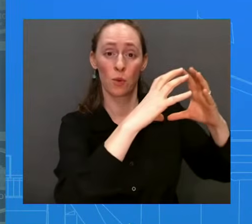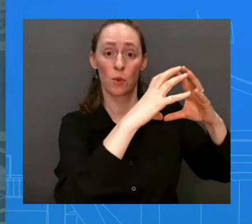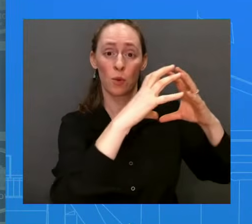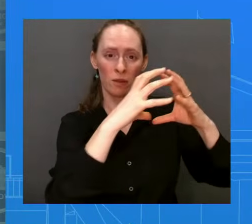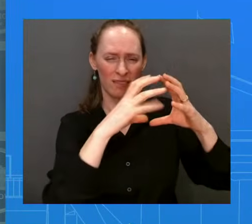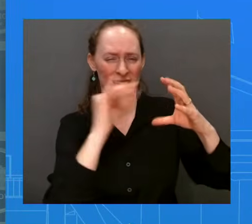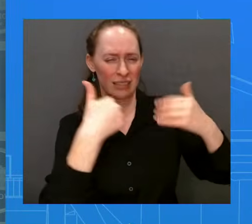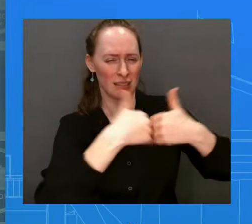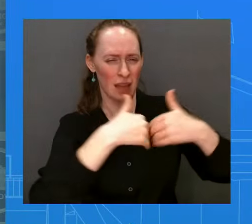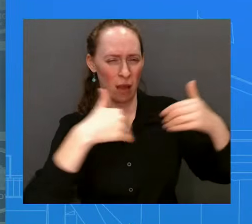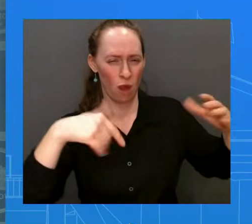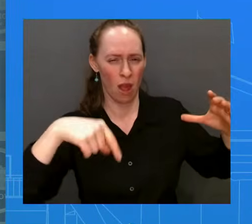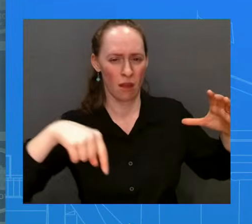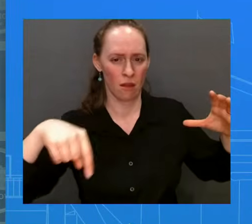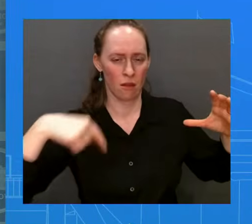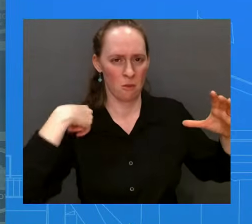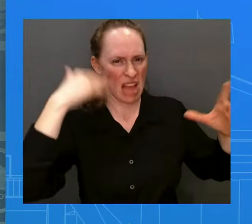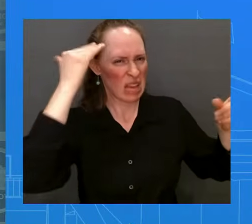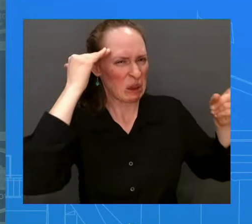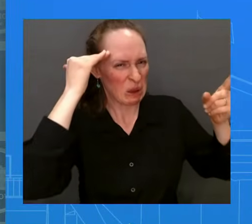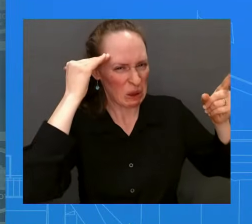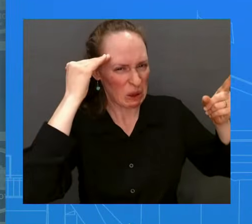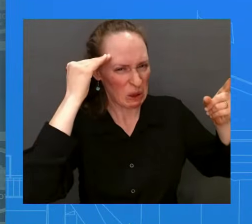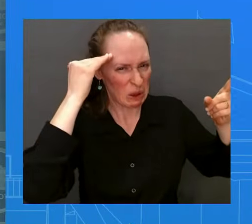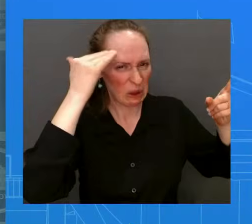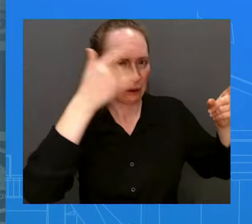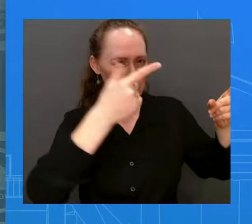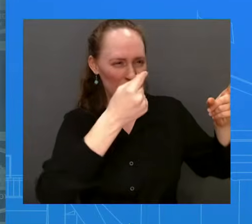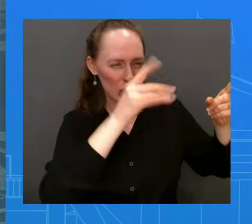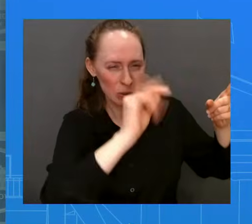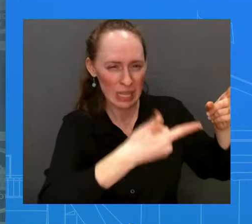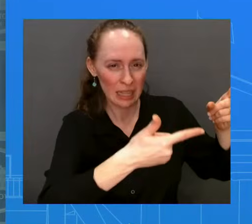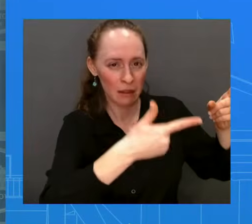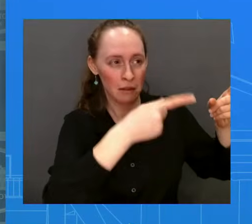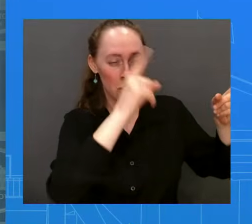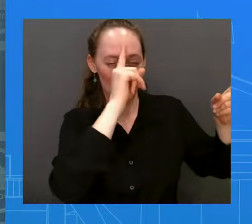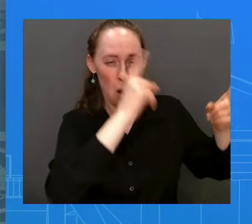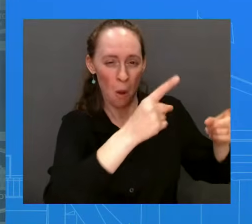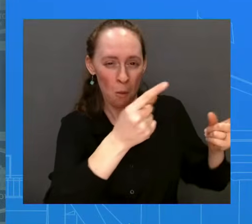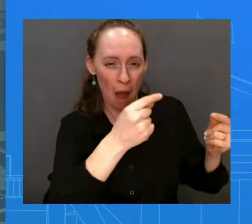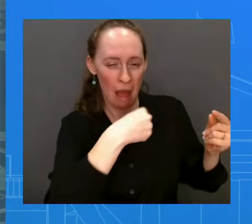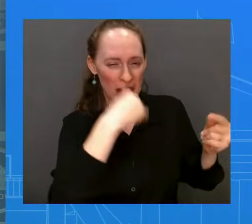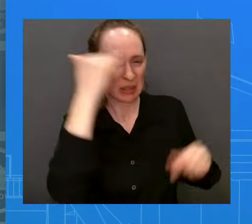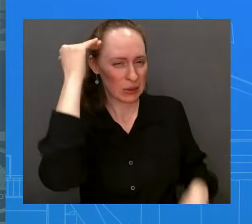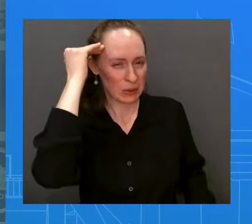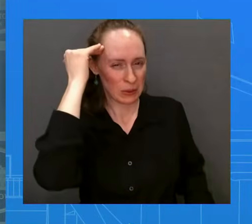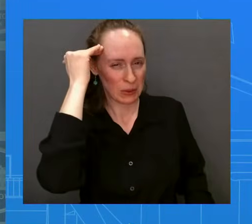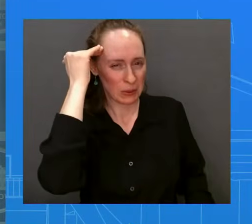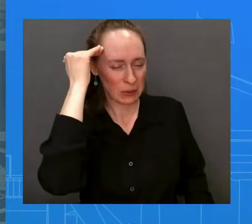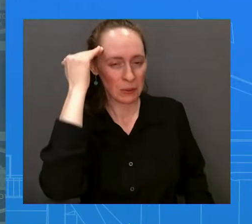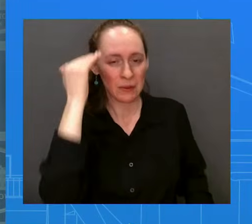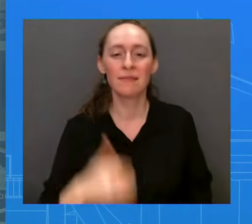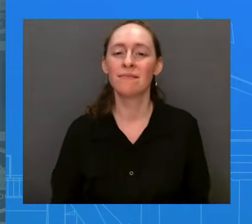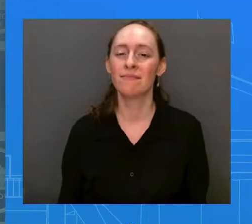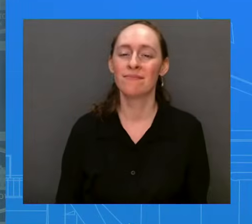We knew what it was trying to do. And by not taking it down -- I mean, that was also a huge payload --